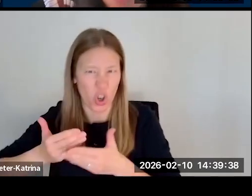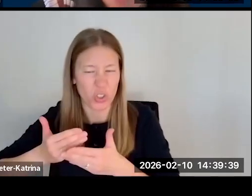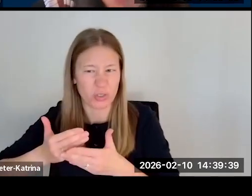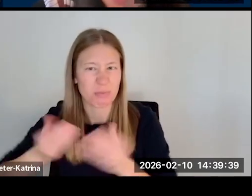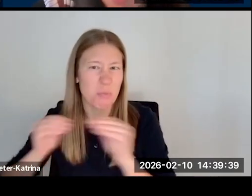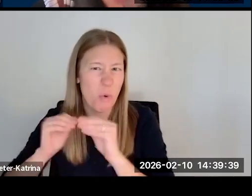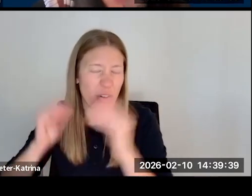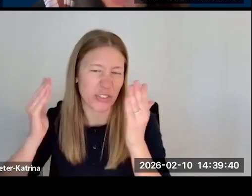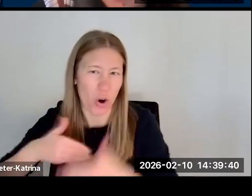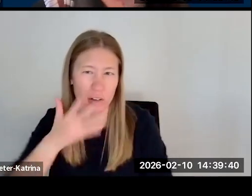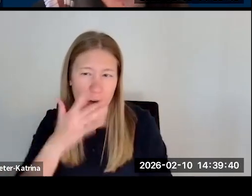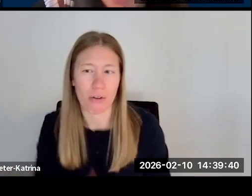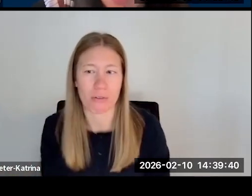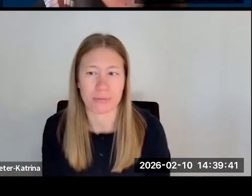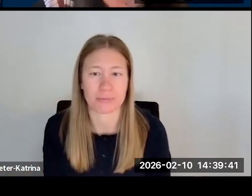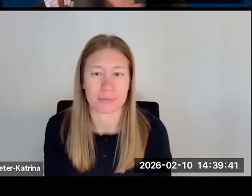So I'll go ahead and do that.